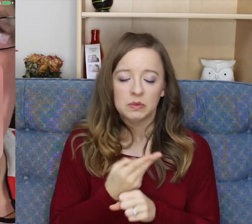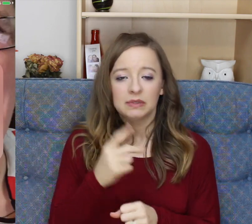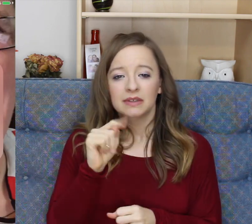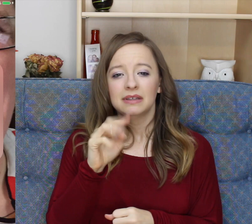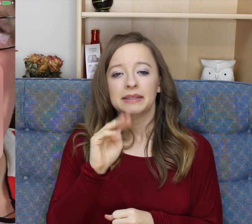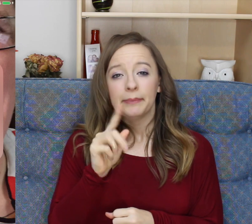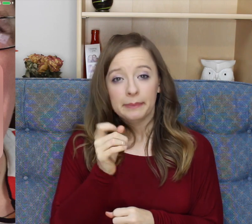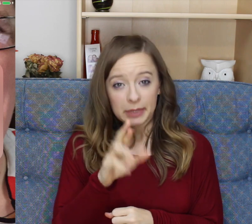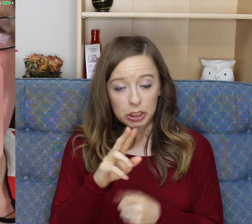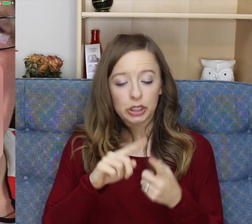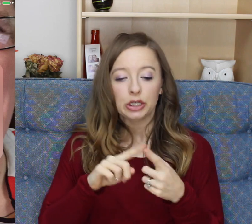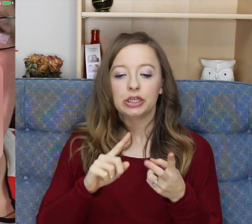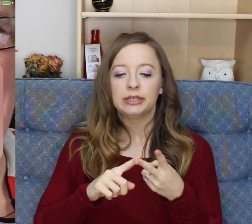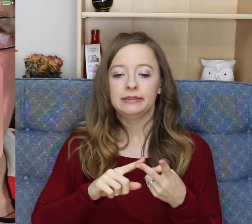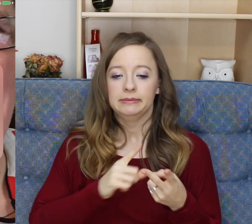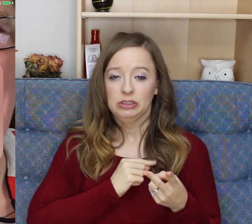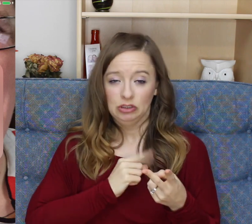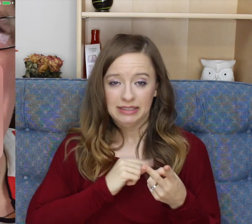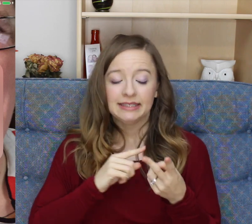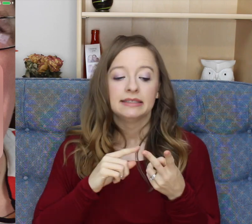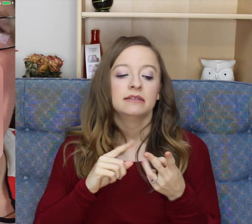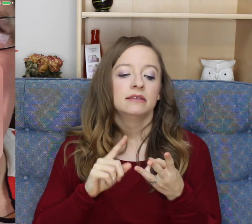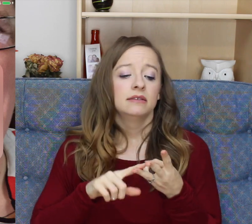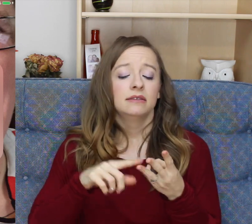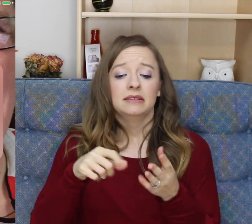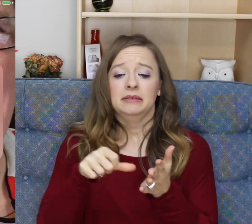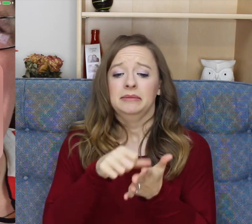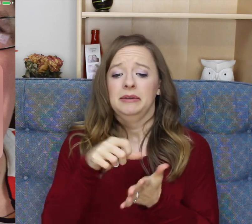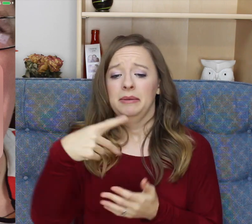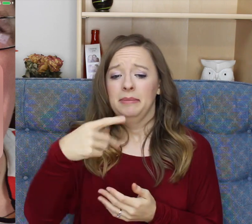Tumblr, my Pinterest, Pages.... is my